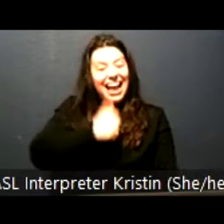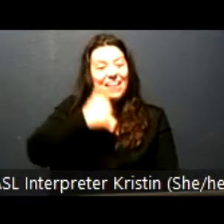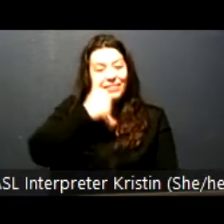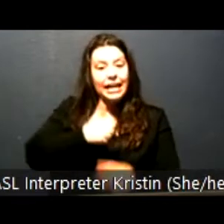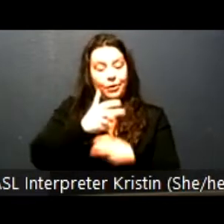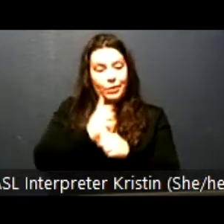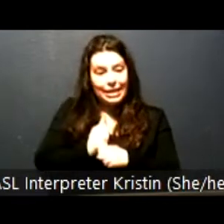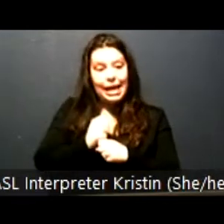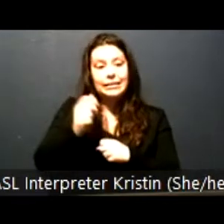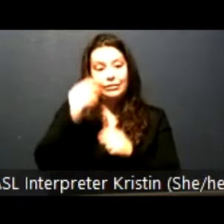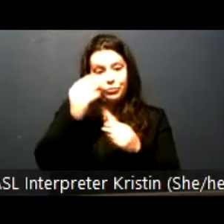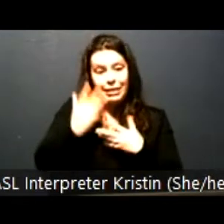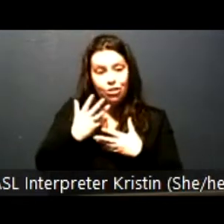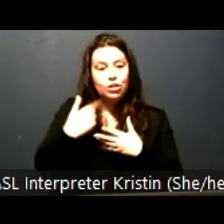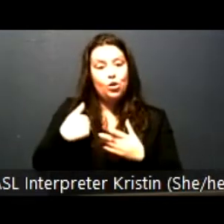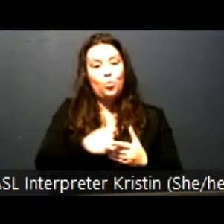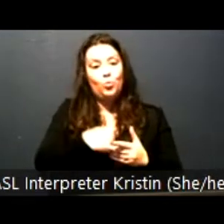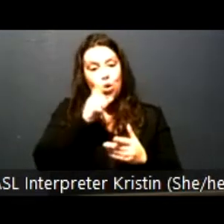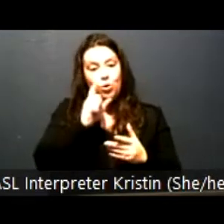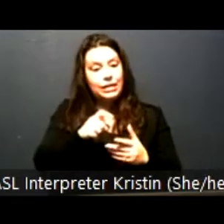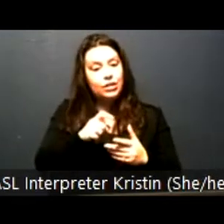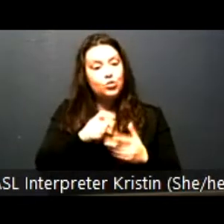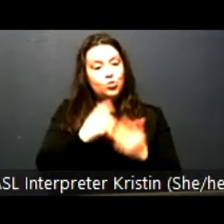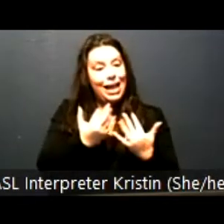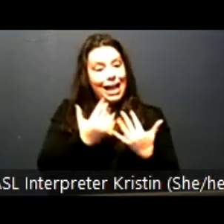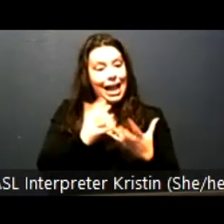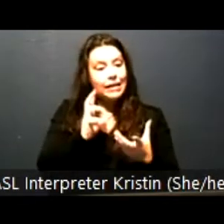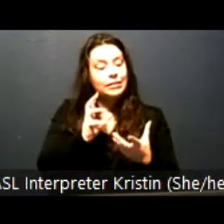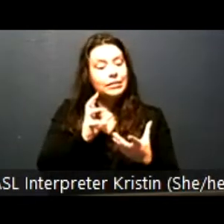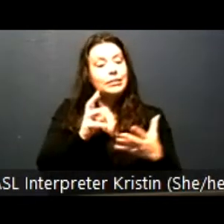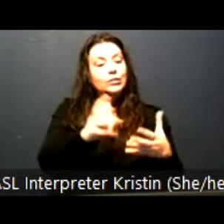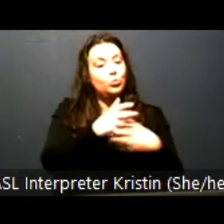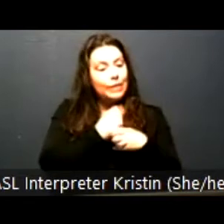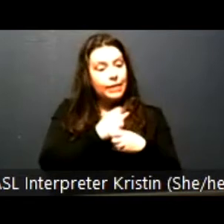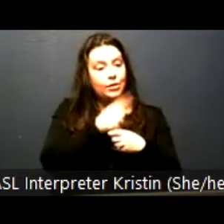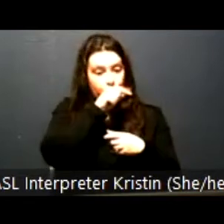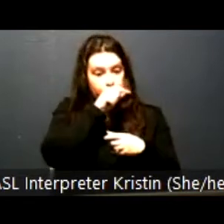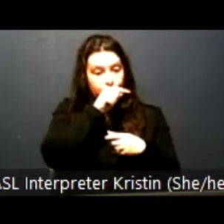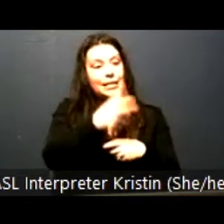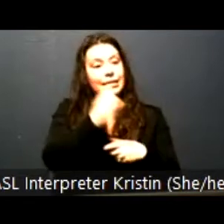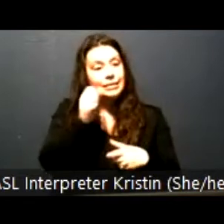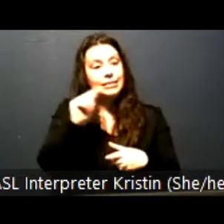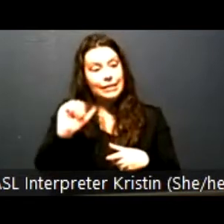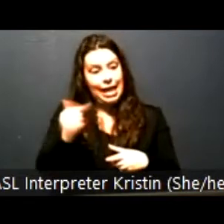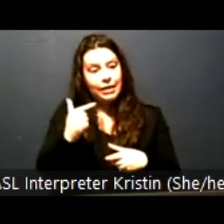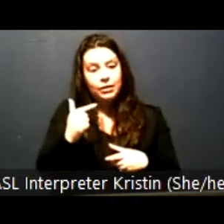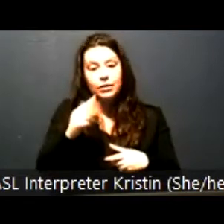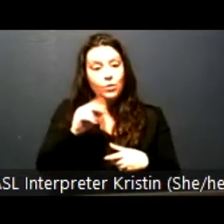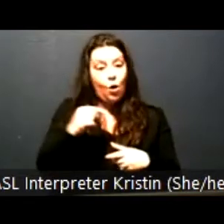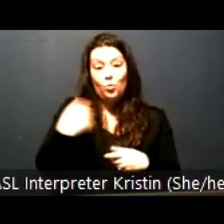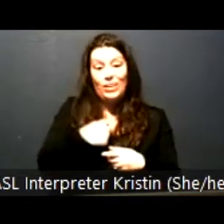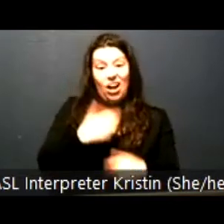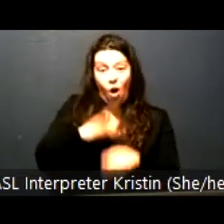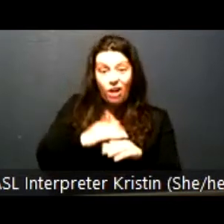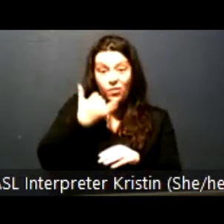to wait to recover a tag, recatch the bird. We get updates on our phone that says your bird is now